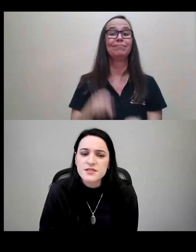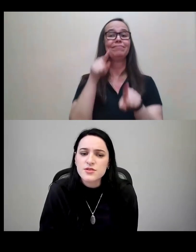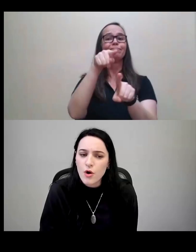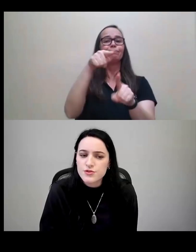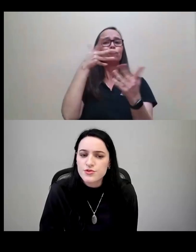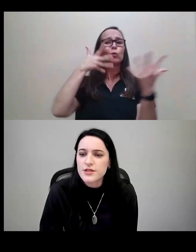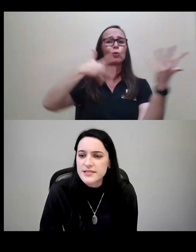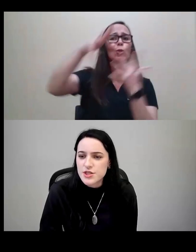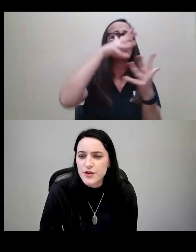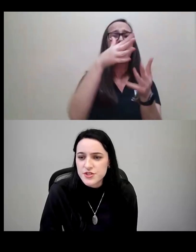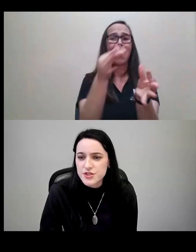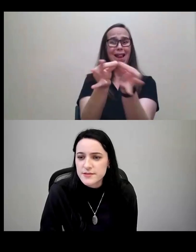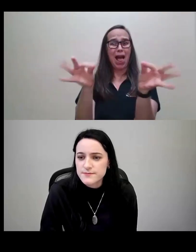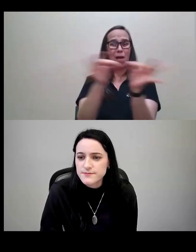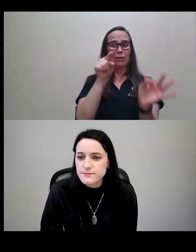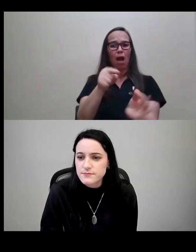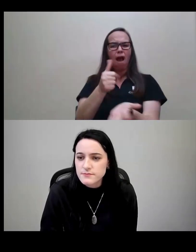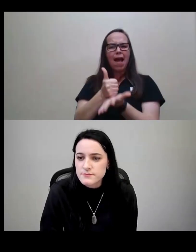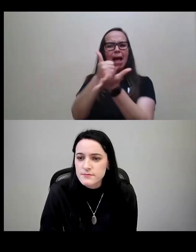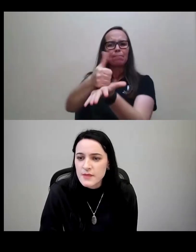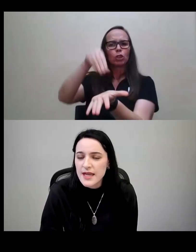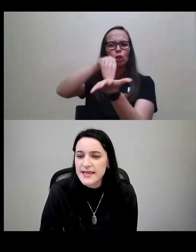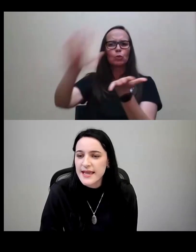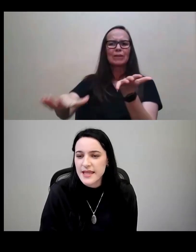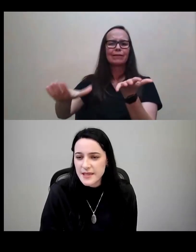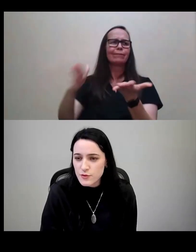Next is cultural integration. Again,